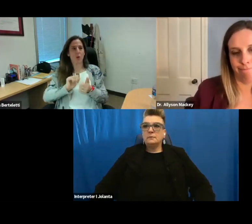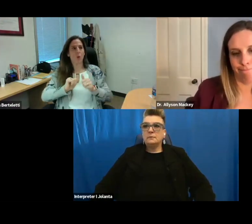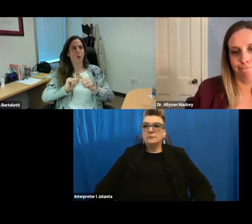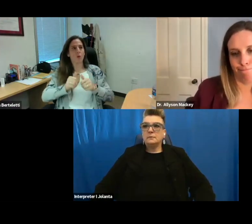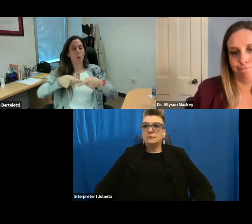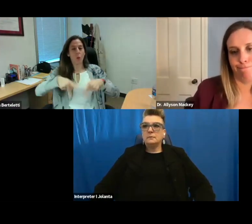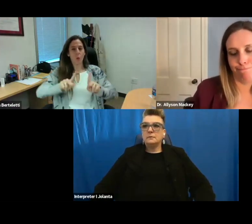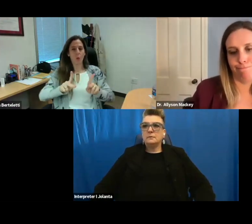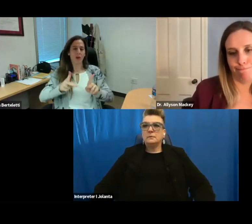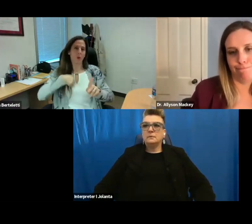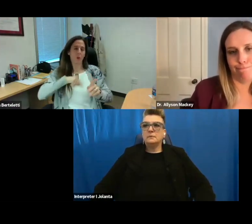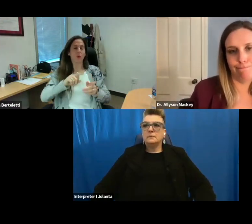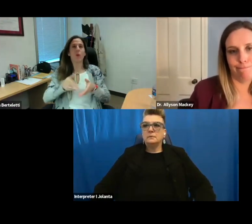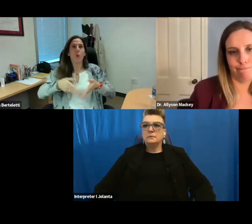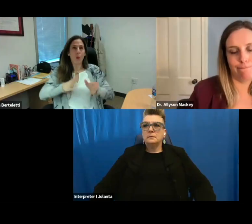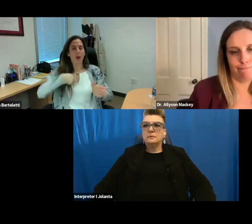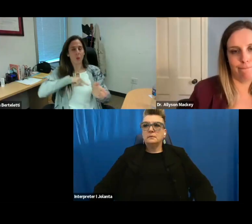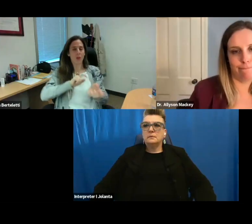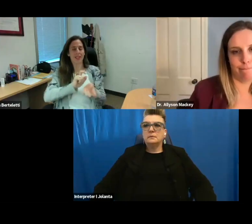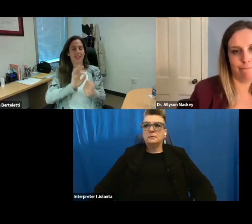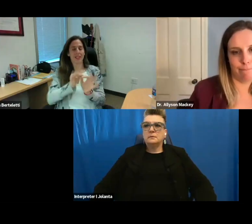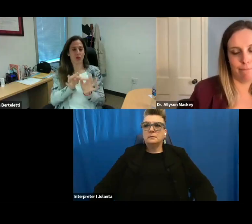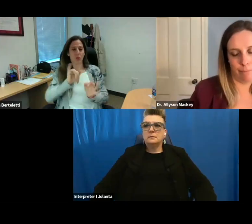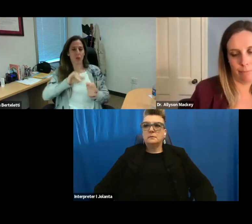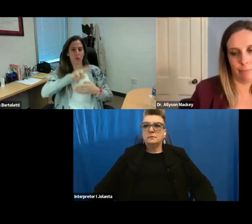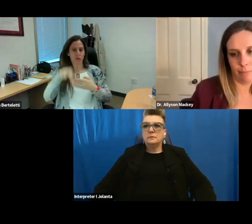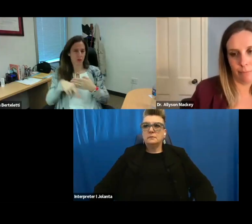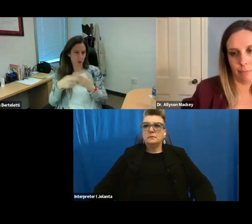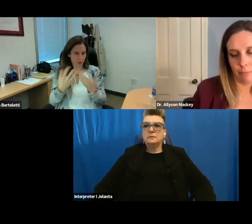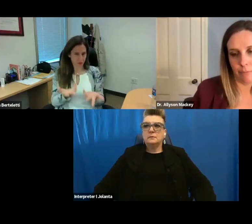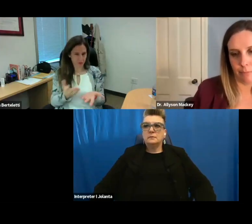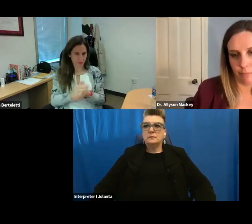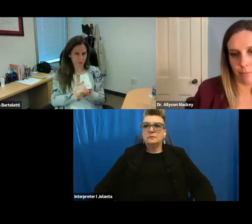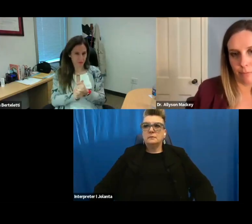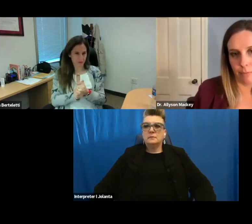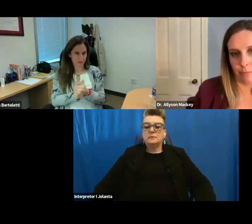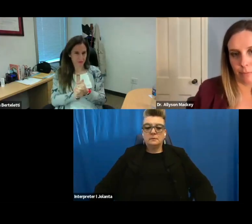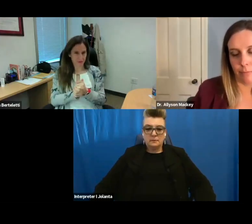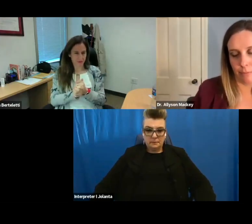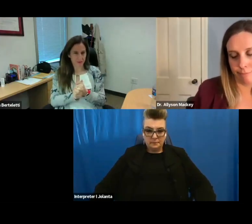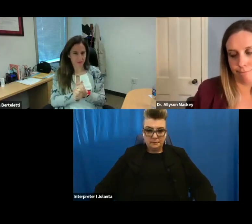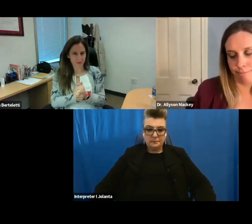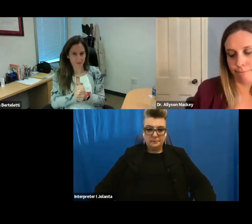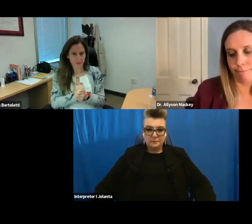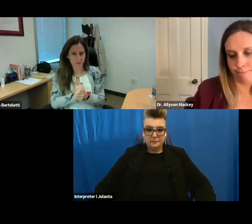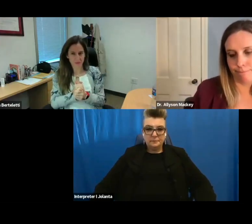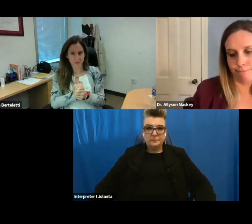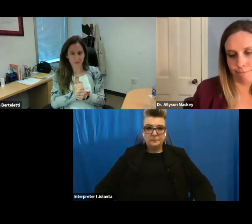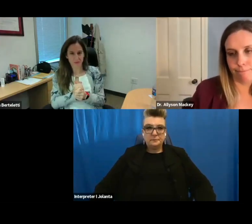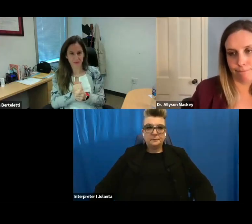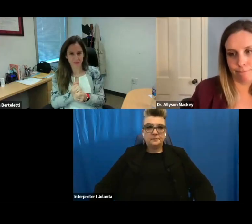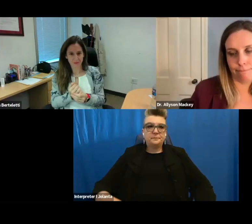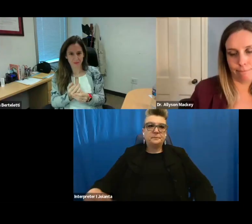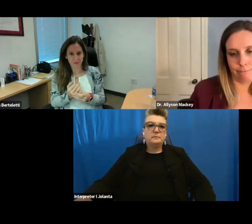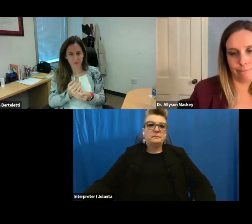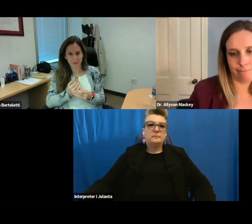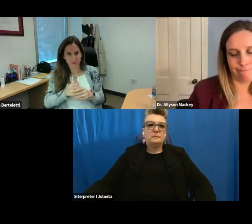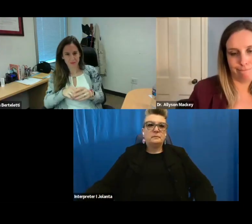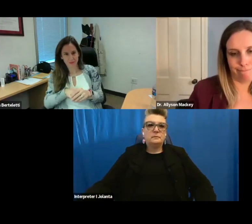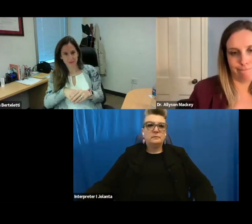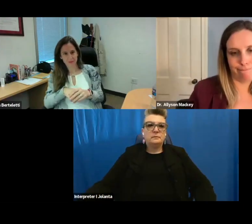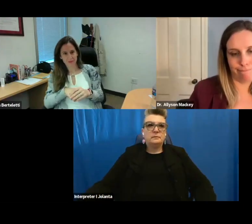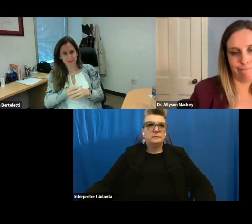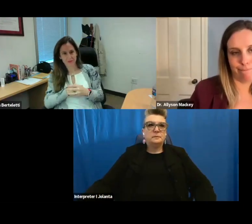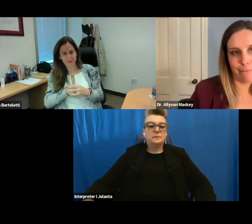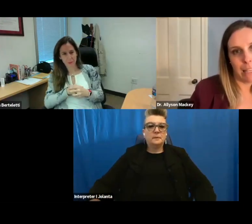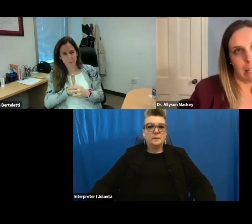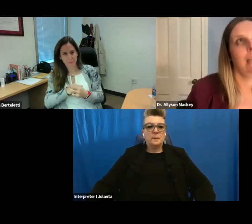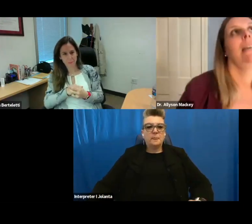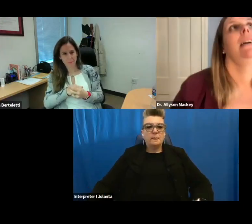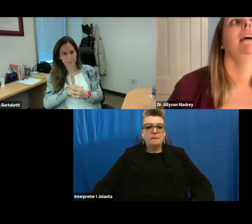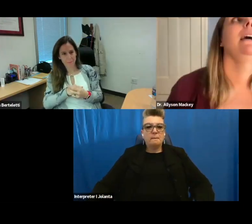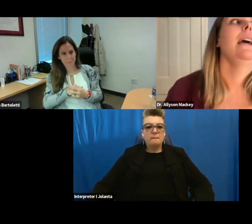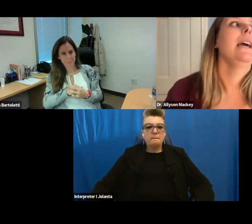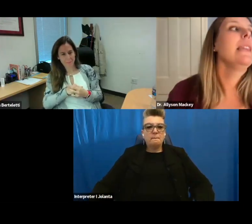children uh and just thinking about will those have an actual impact while interpreting results